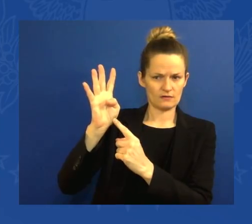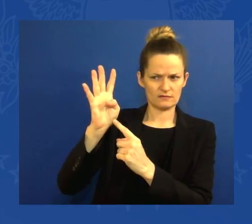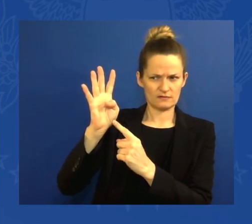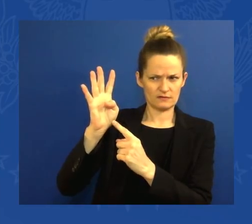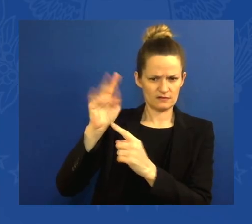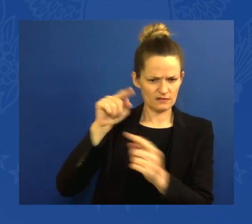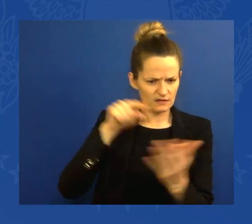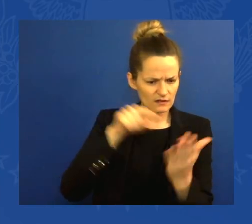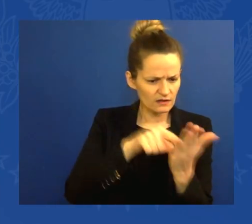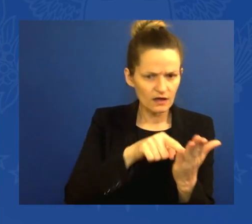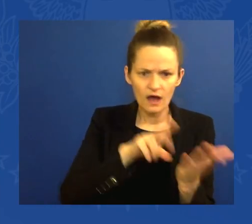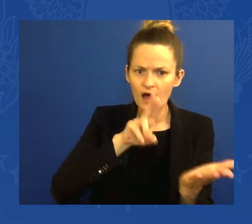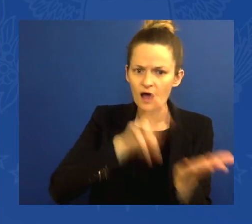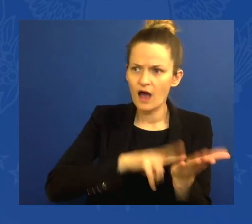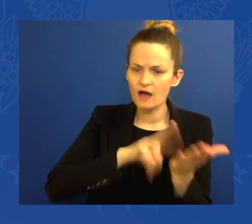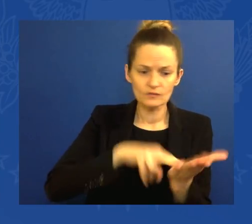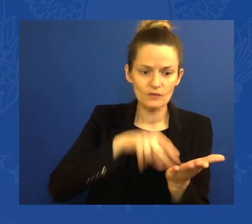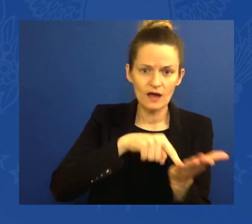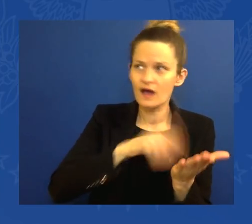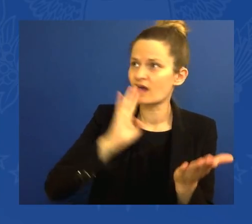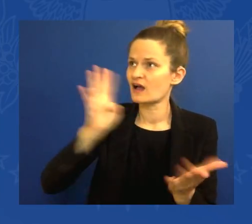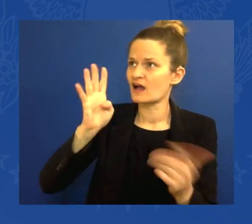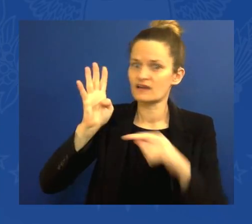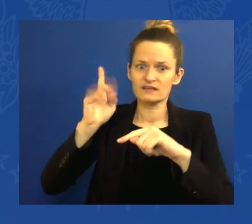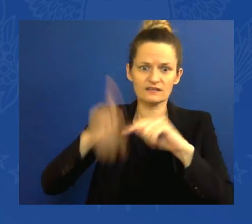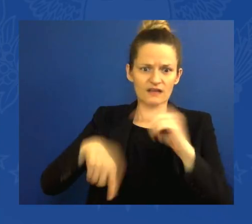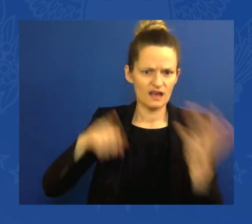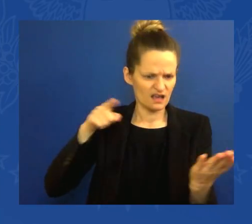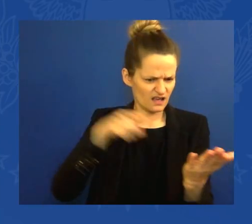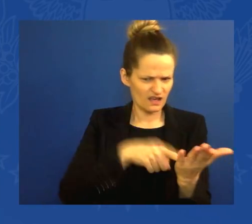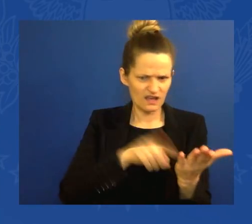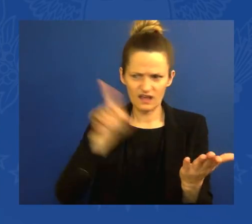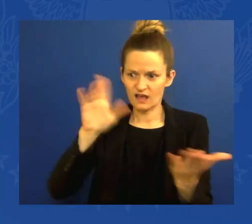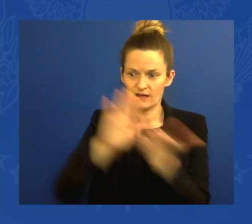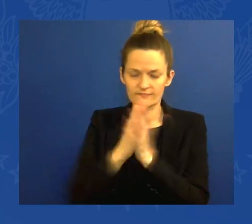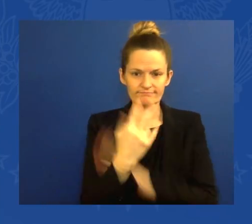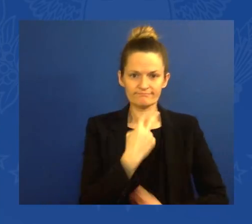that there were powerless to change a mechanism called forced arbitration.